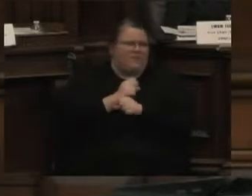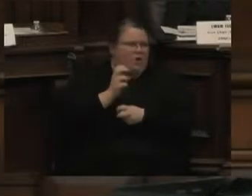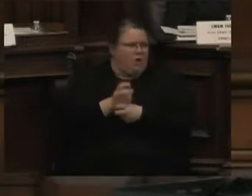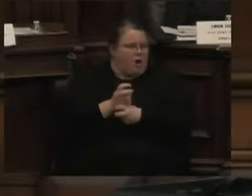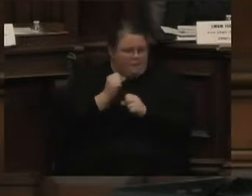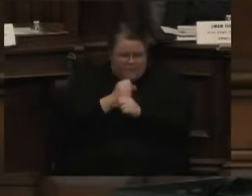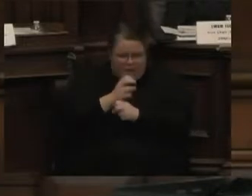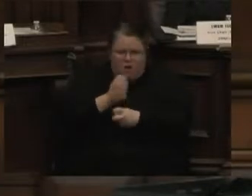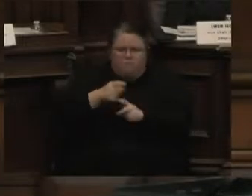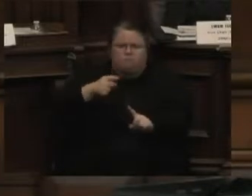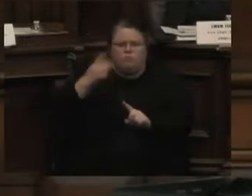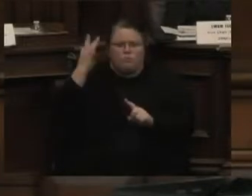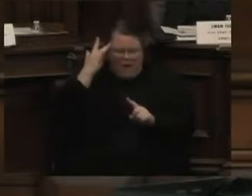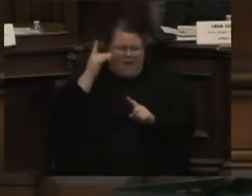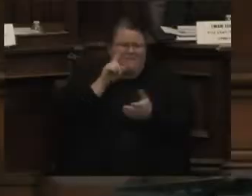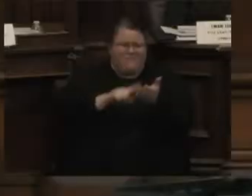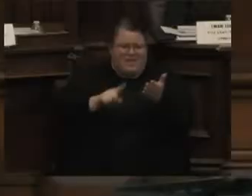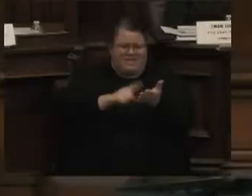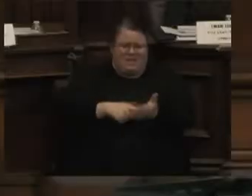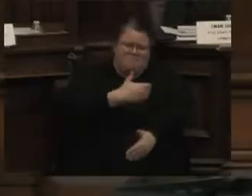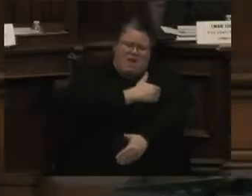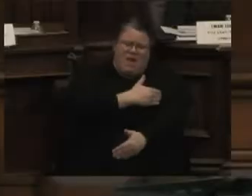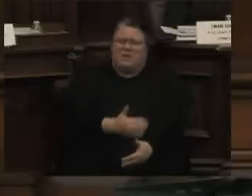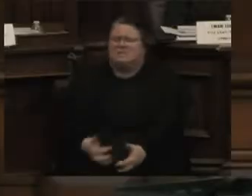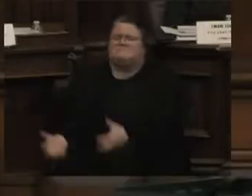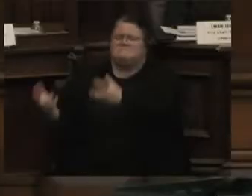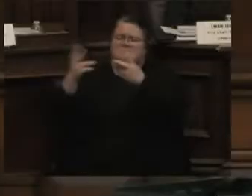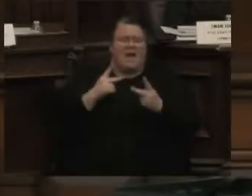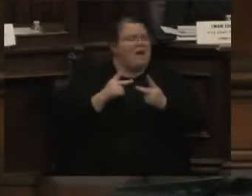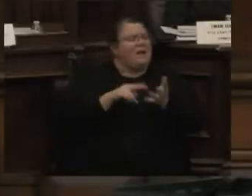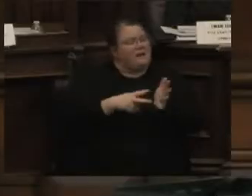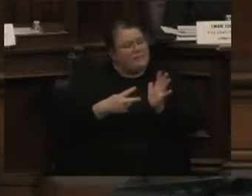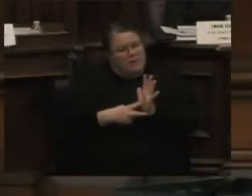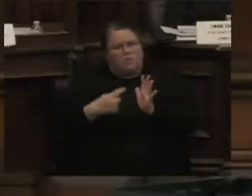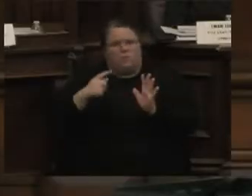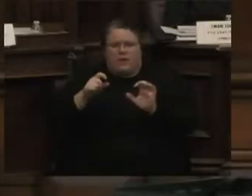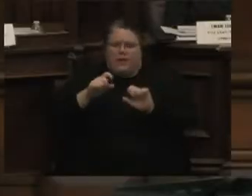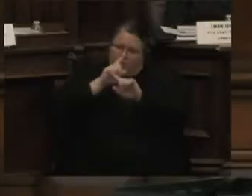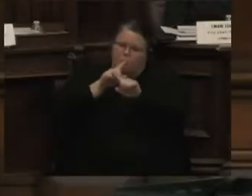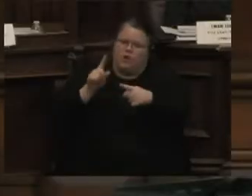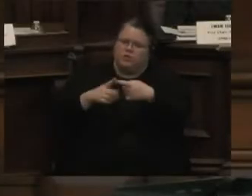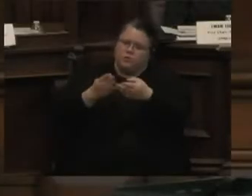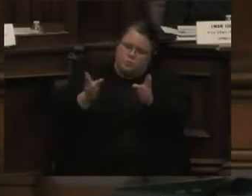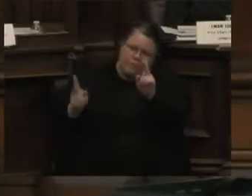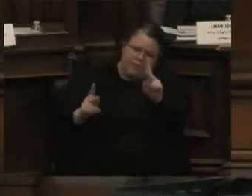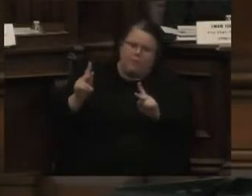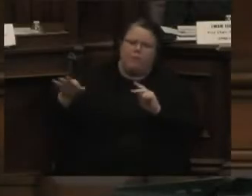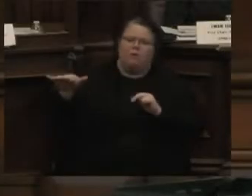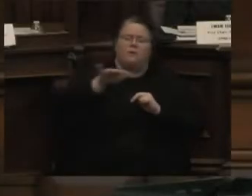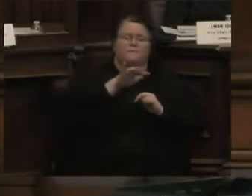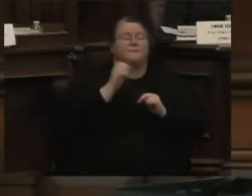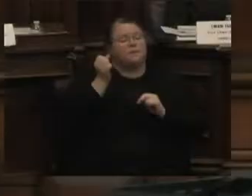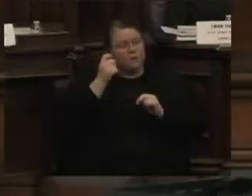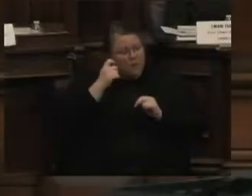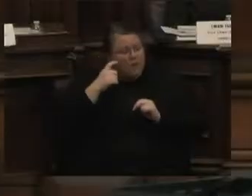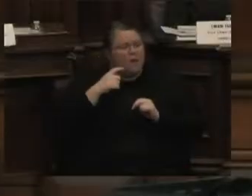more important. And that's why we really need to fight hard to make sure that we get our